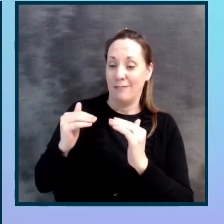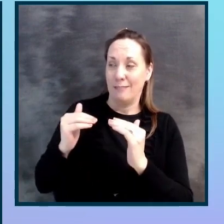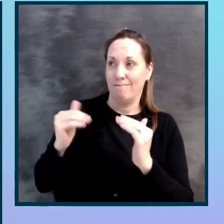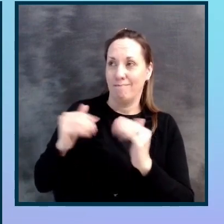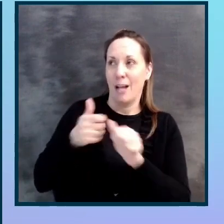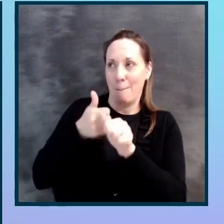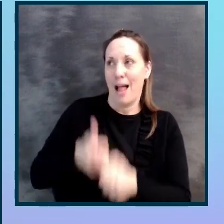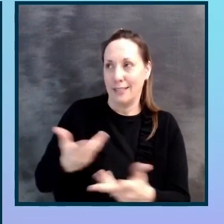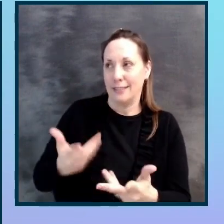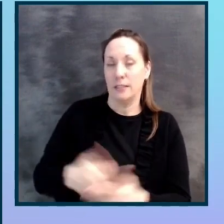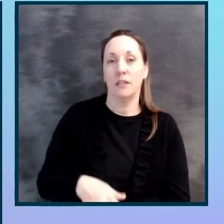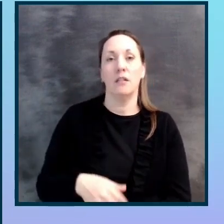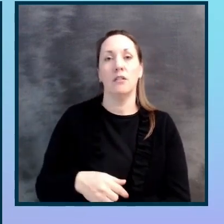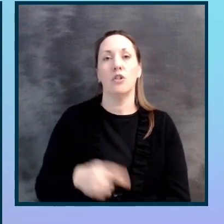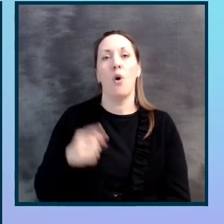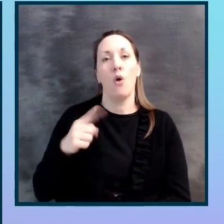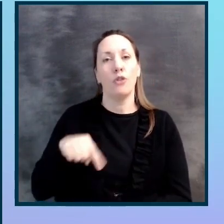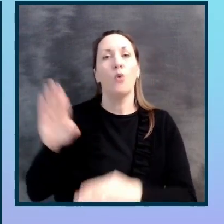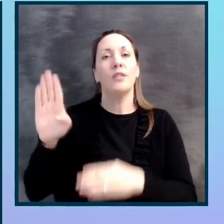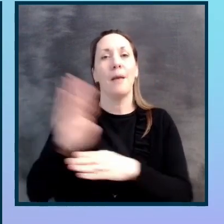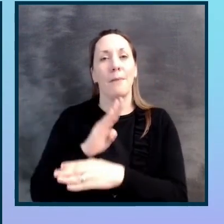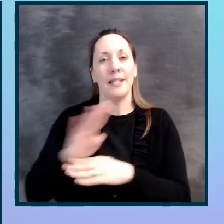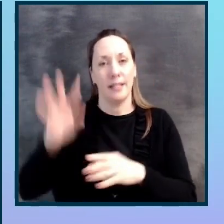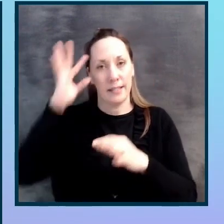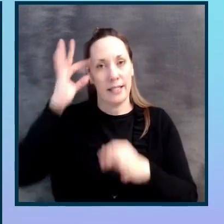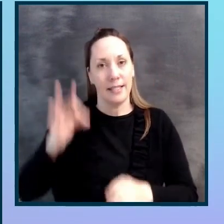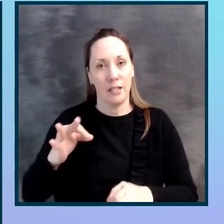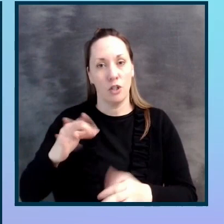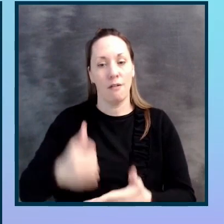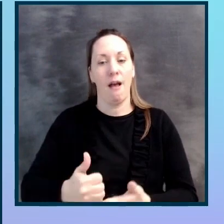and so those business decisions helped move the needle.